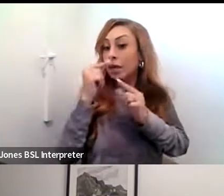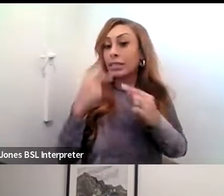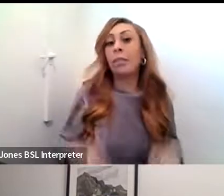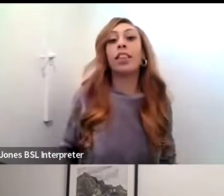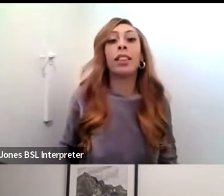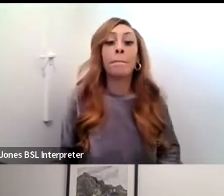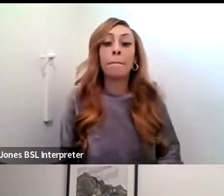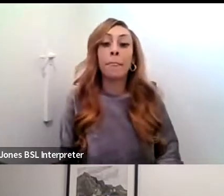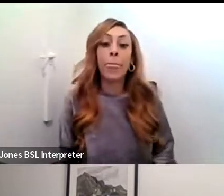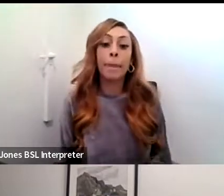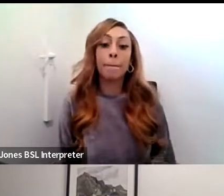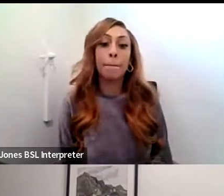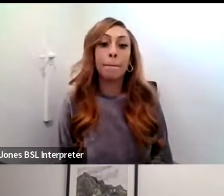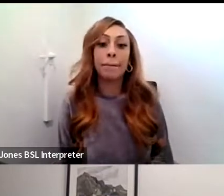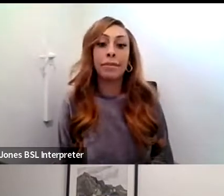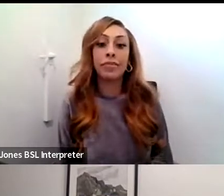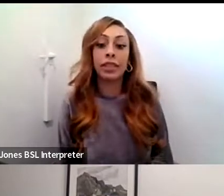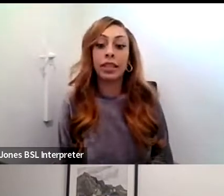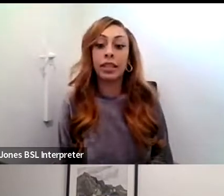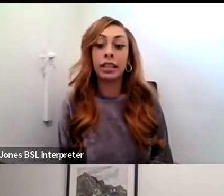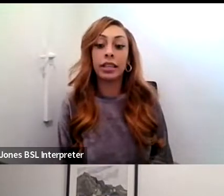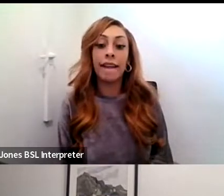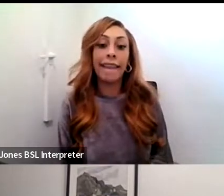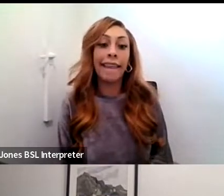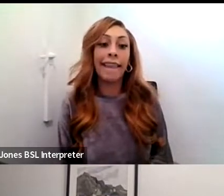Nigel, I think you talked a little bit about this, just as a closing point,